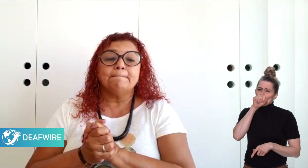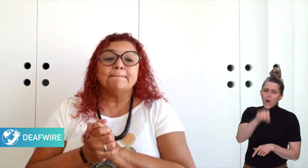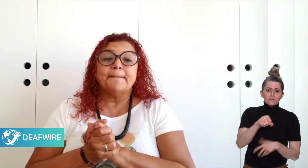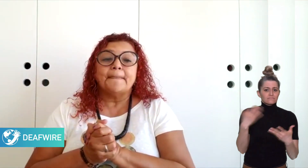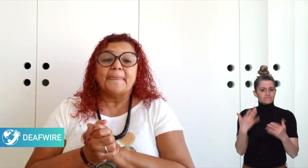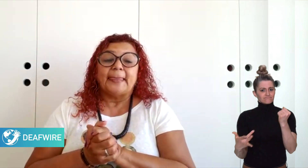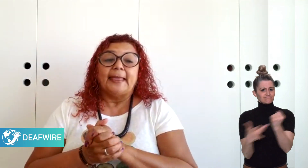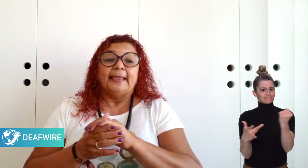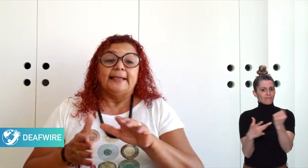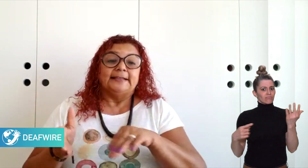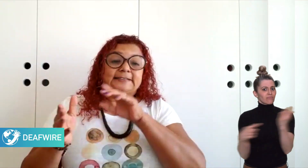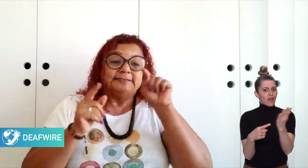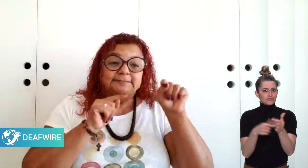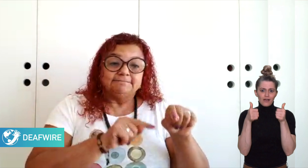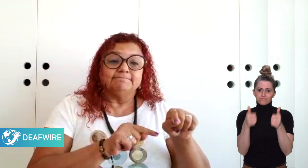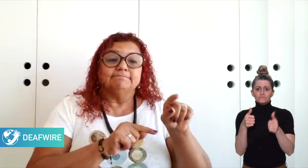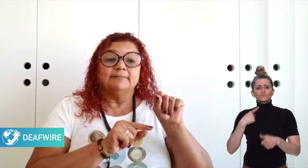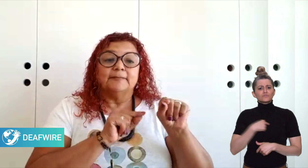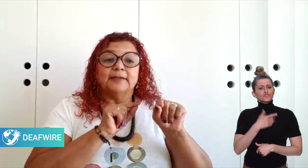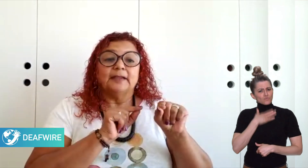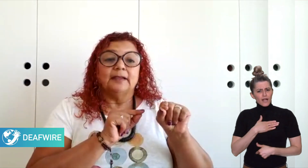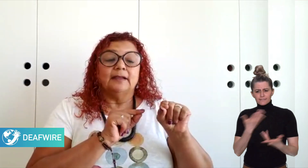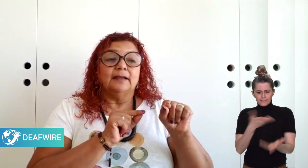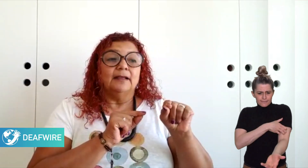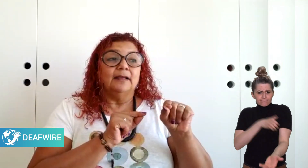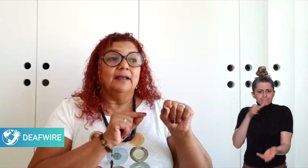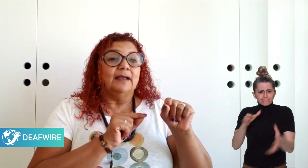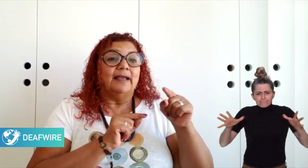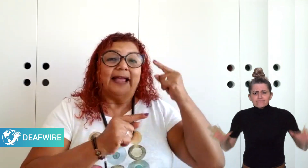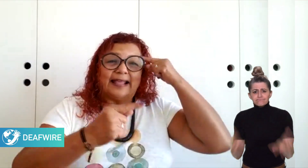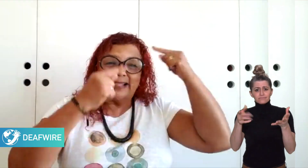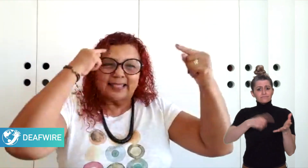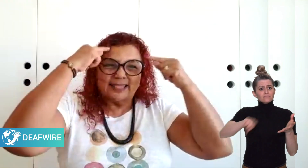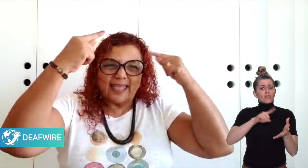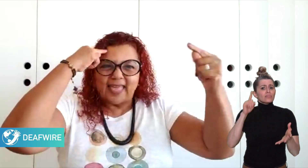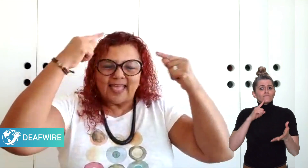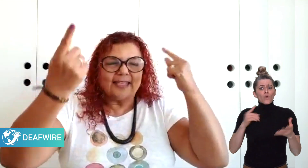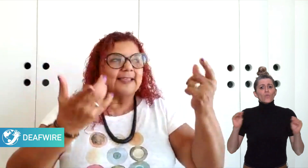we can do while the association is closed. We know that